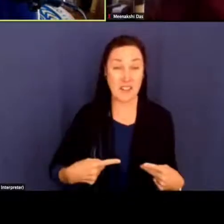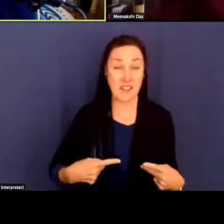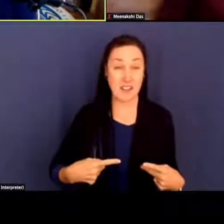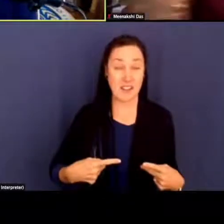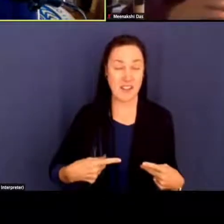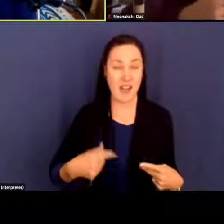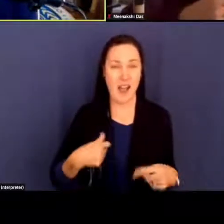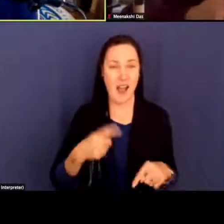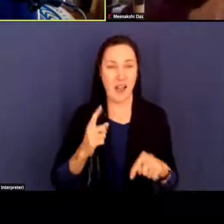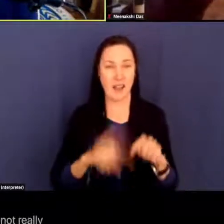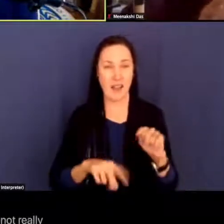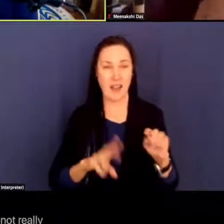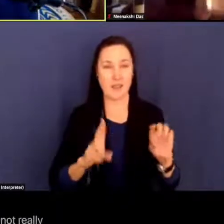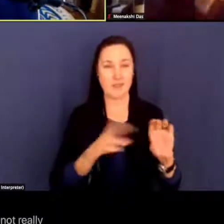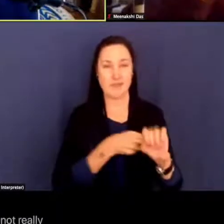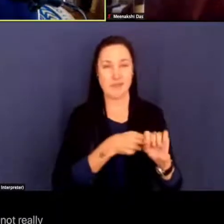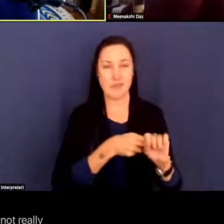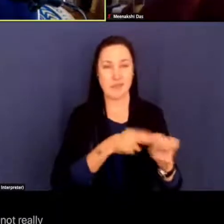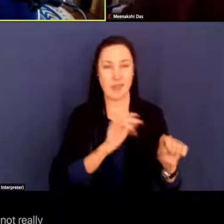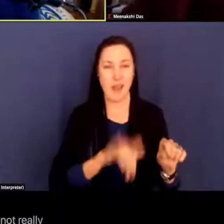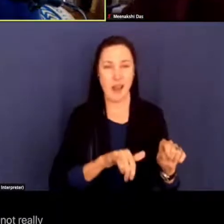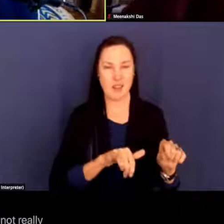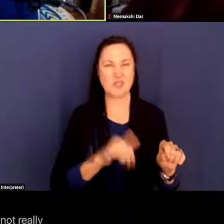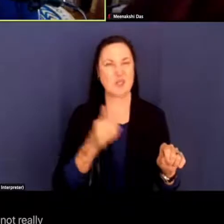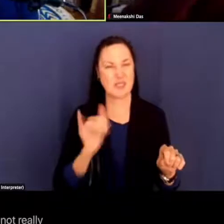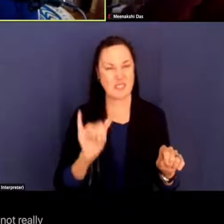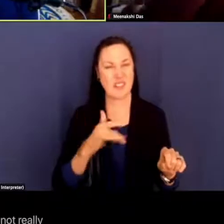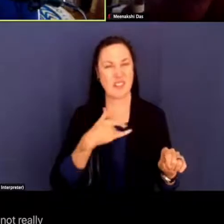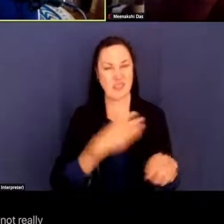So I think in the future I would like to see